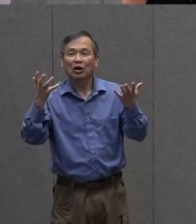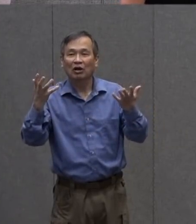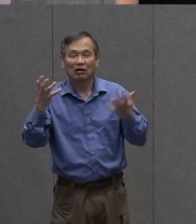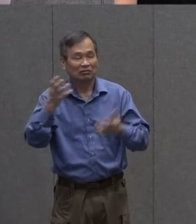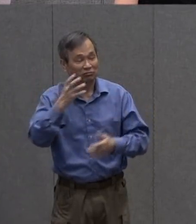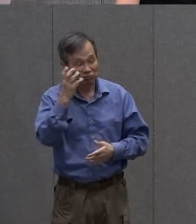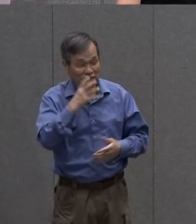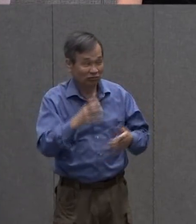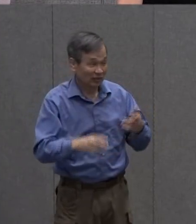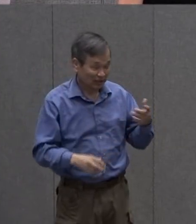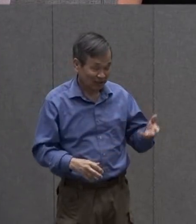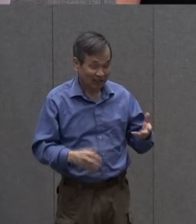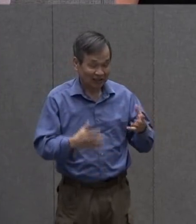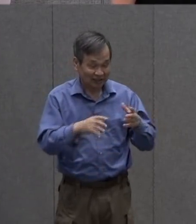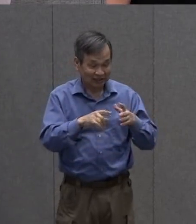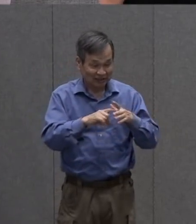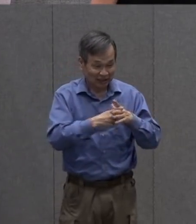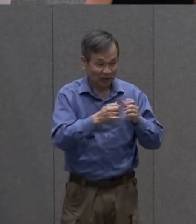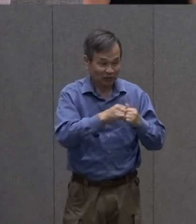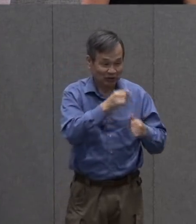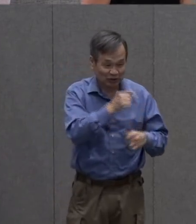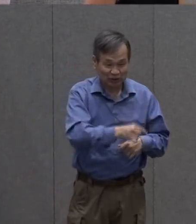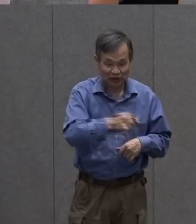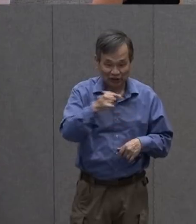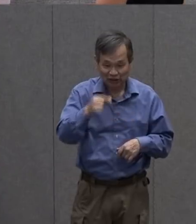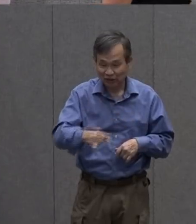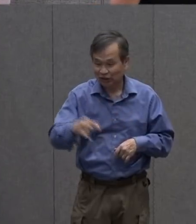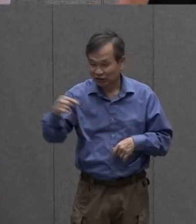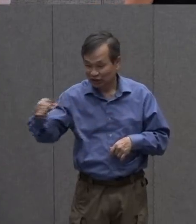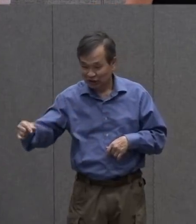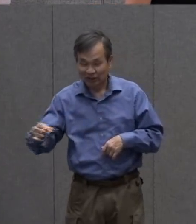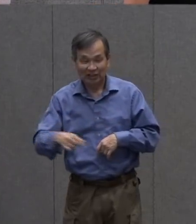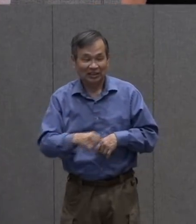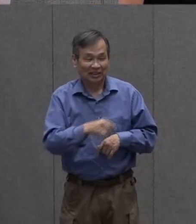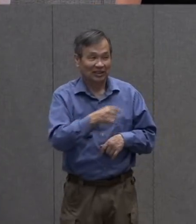That means I started a lot of words with G. Super.